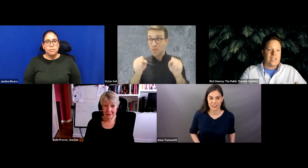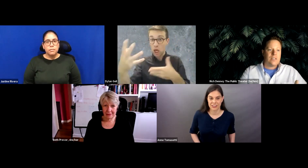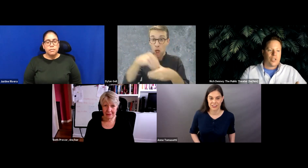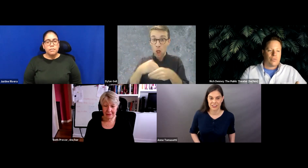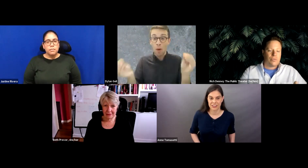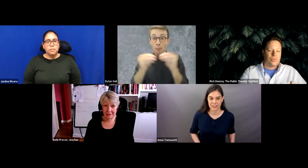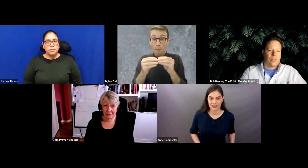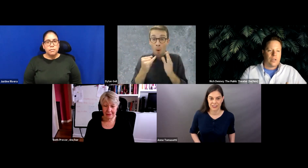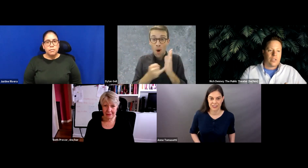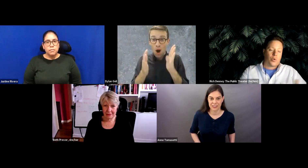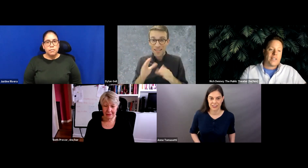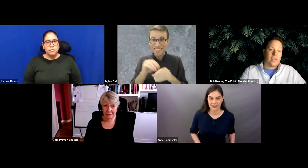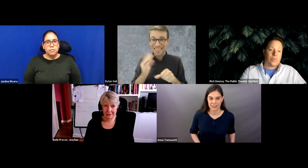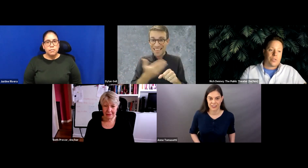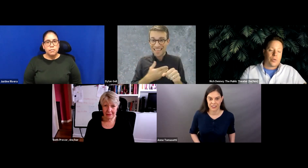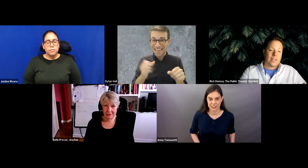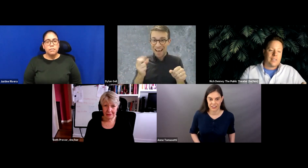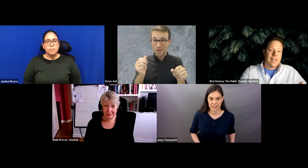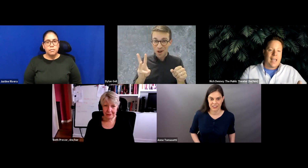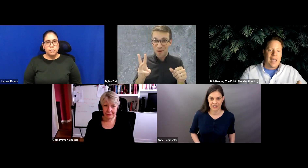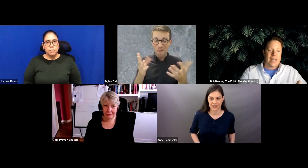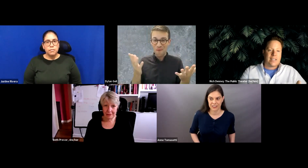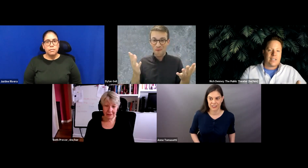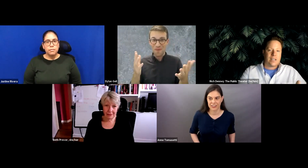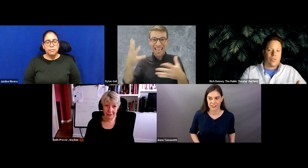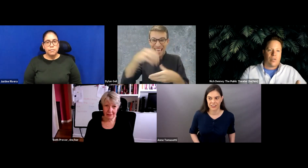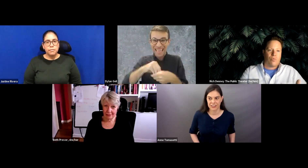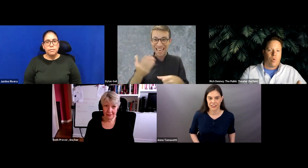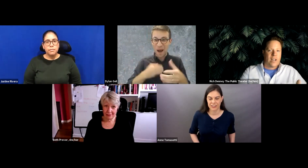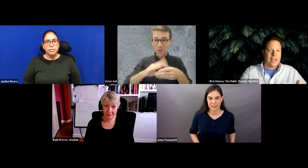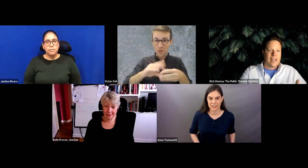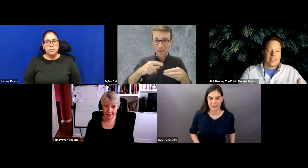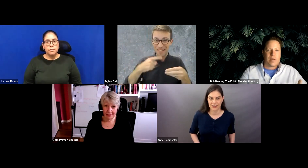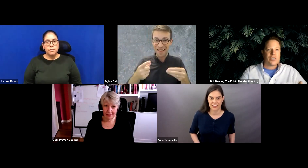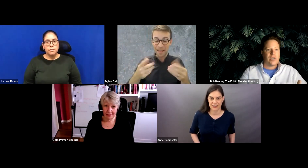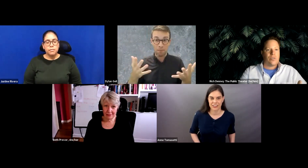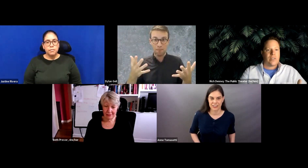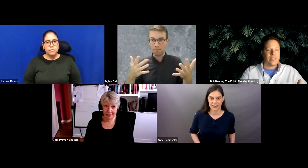into the storytelling that we were doing, and especially with-